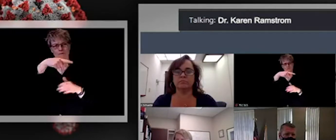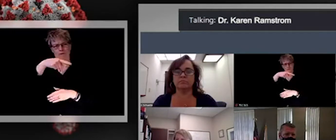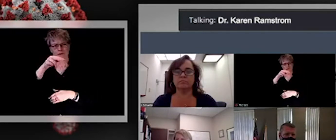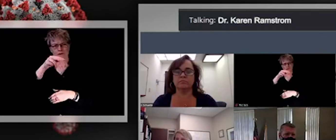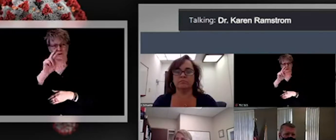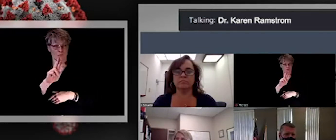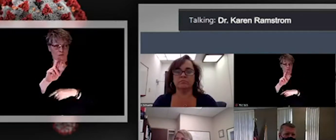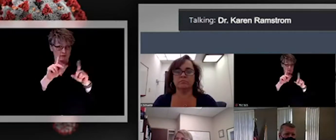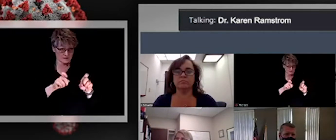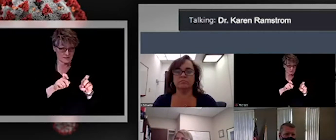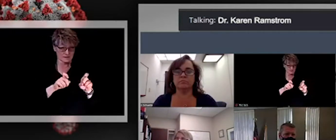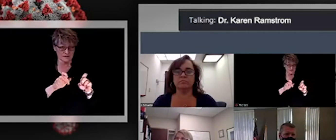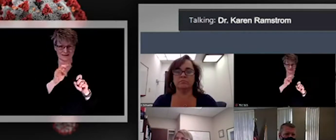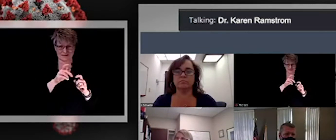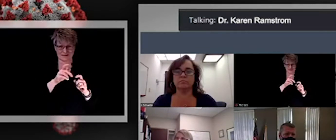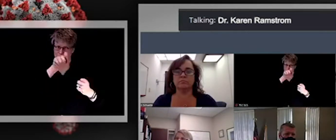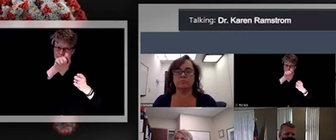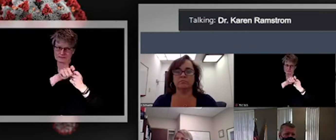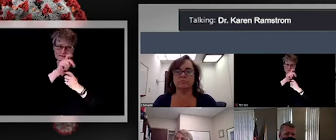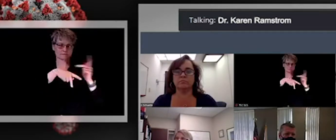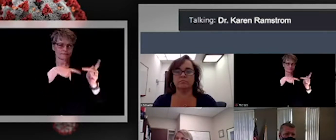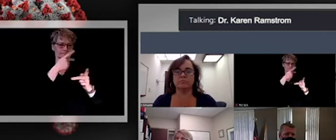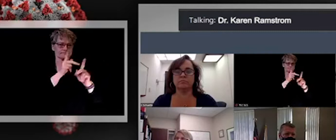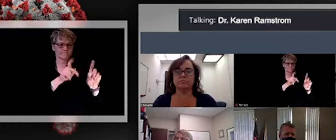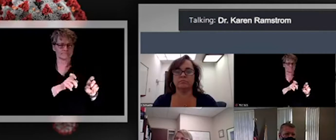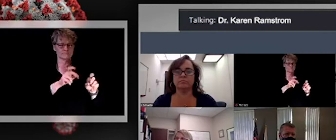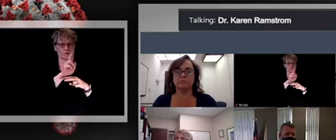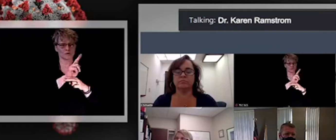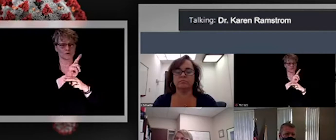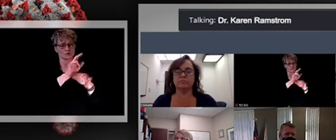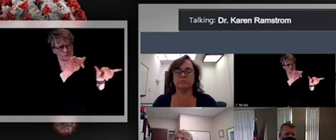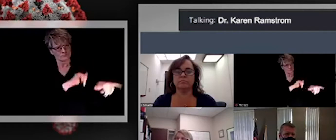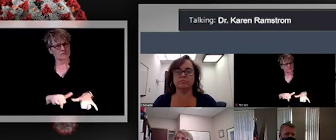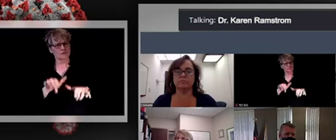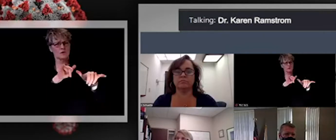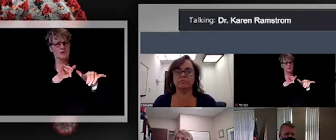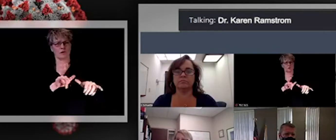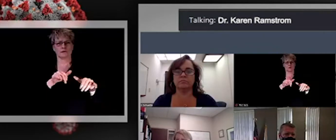test and that's what's most commonly used by the labs that are processing specimens